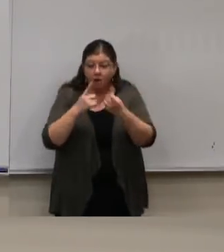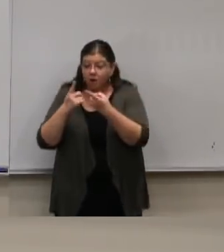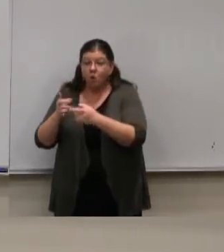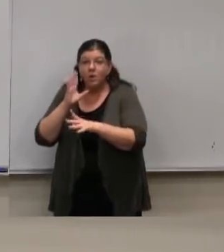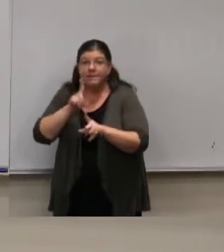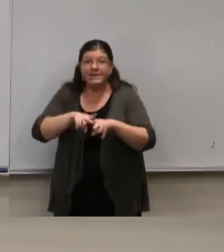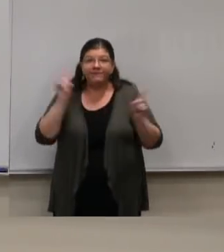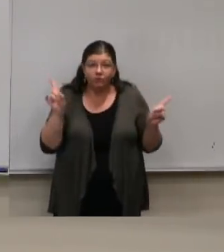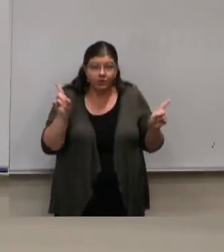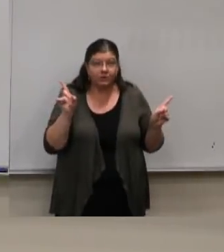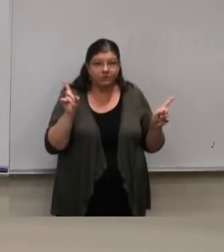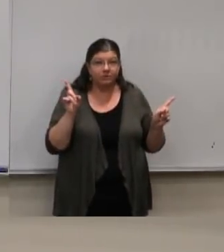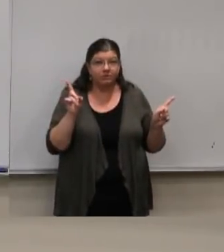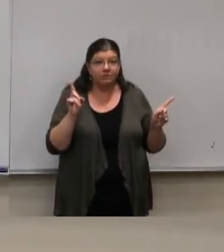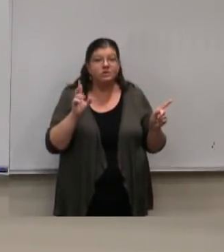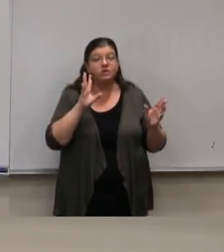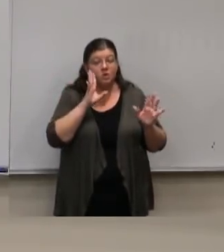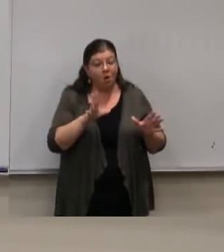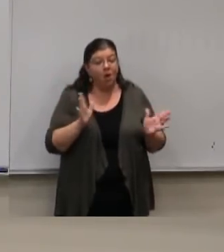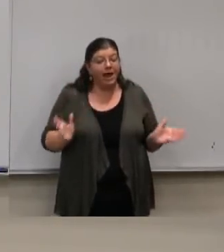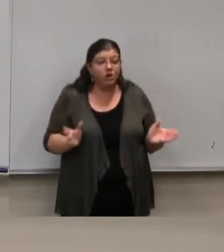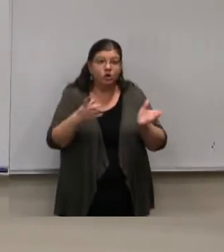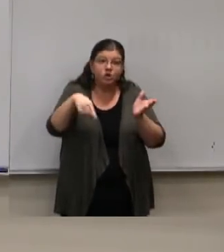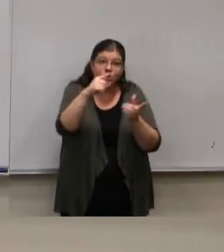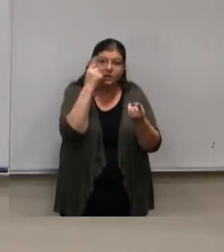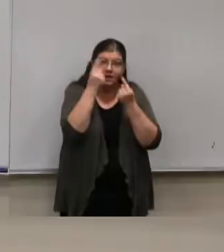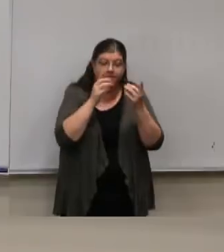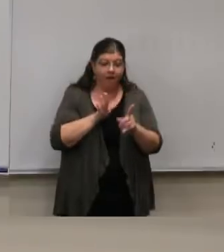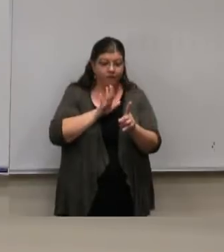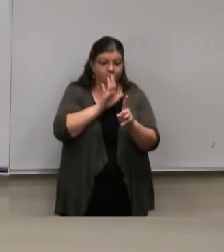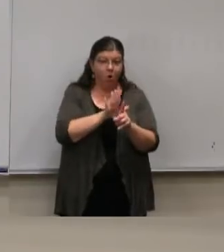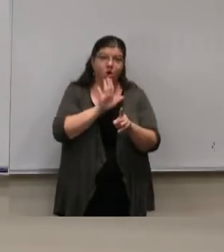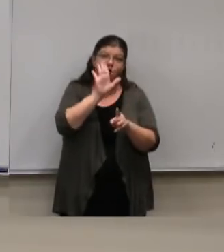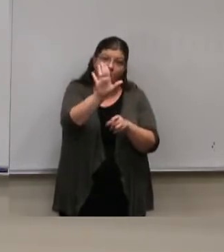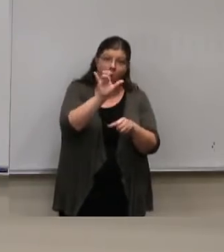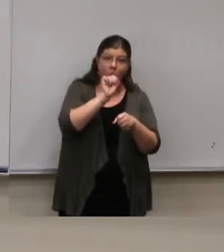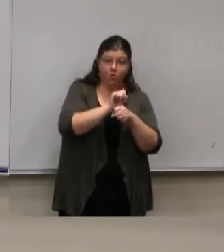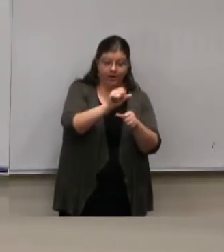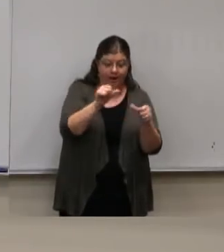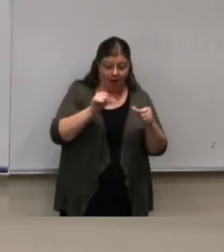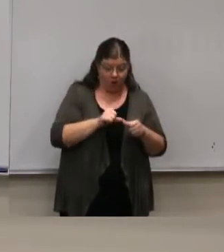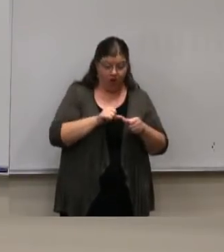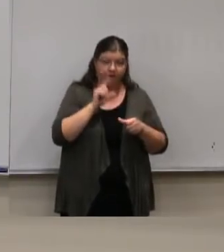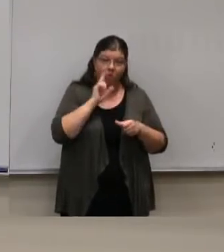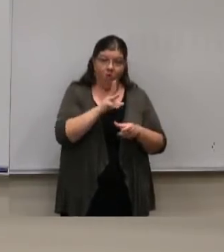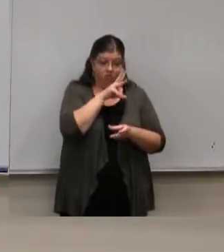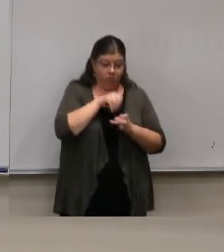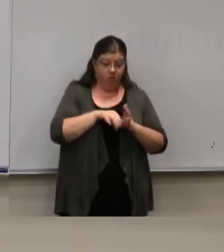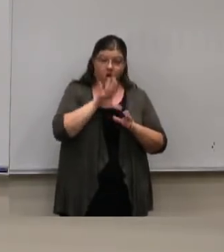So what I encourage you to do is start thinking about how for your work area for the scope of your work, what does it look